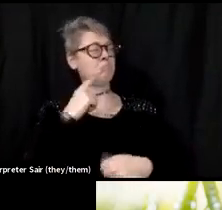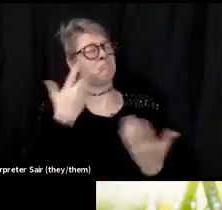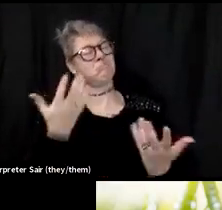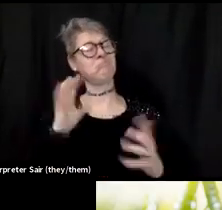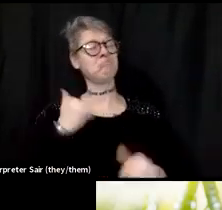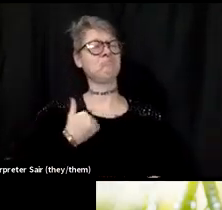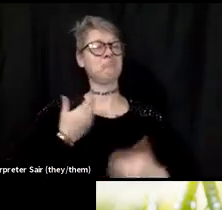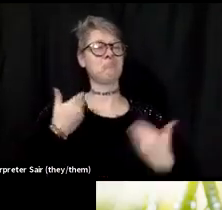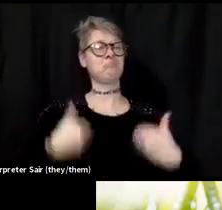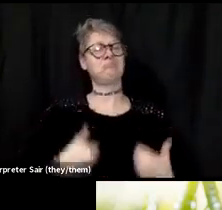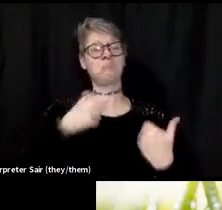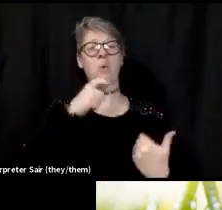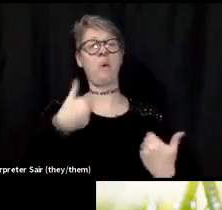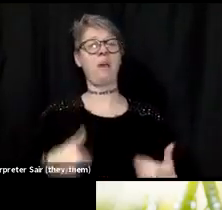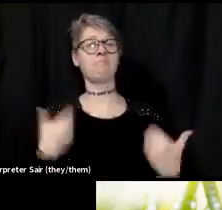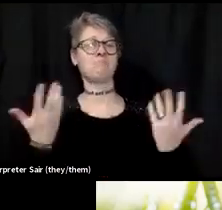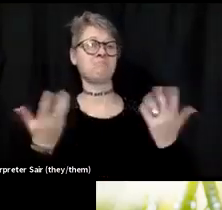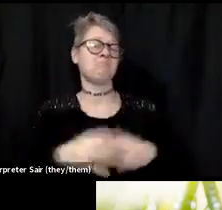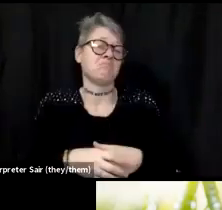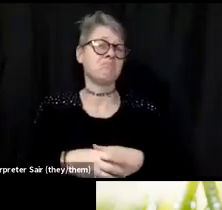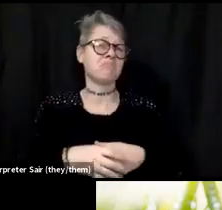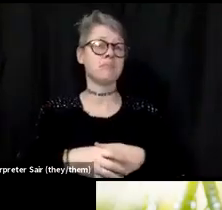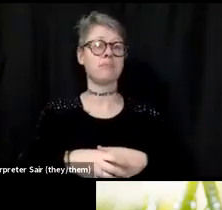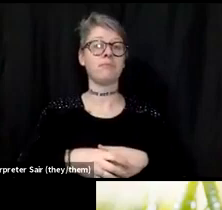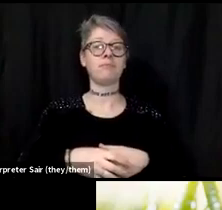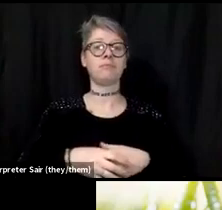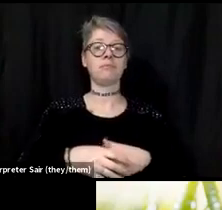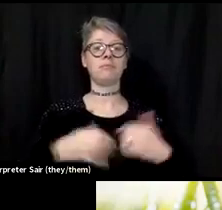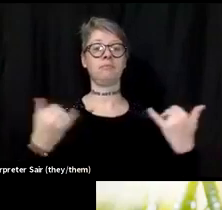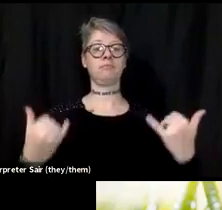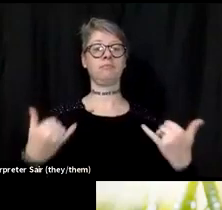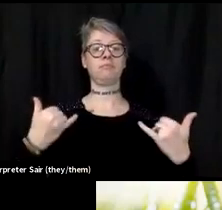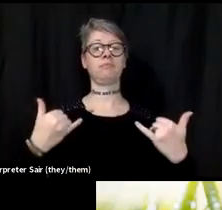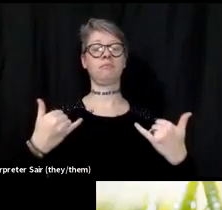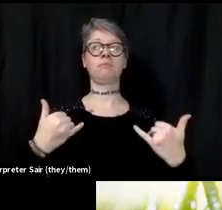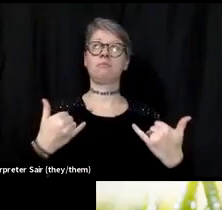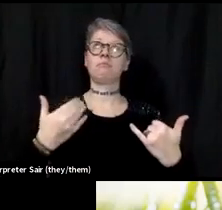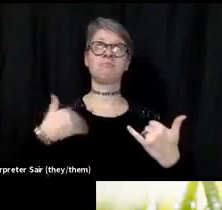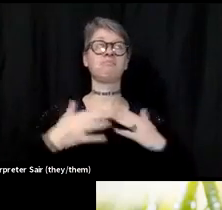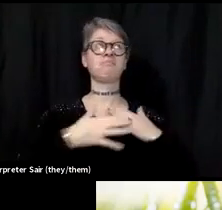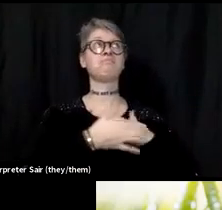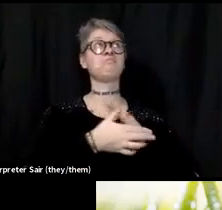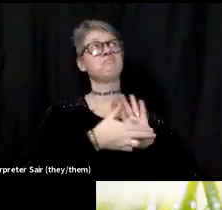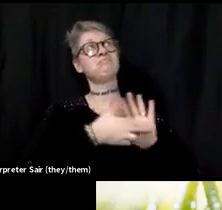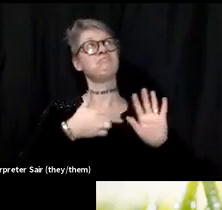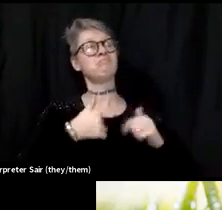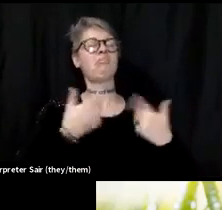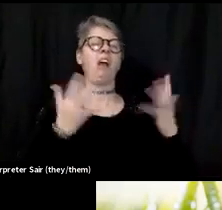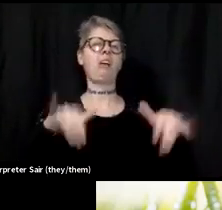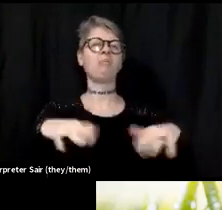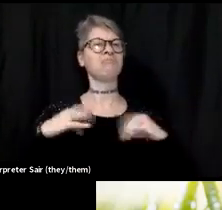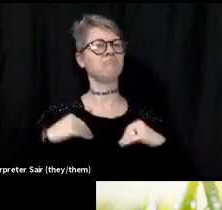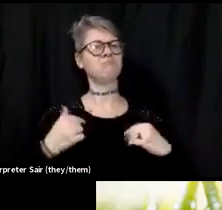I'm not going I'm not going to really apologize for that because right now I'm going to own it. I think that I am getting I think that I haven't gotten to the place now where I'm owning who